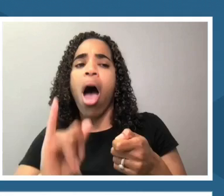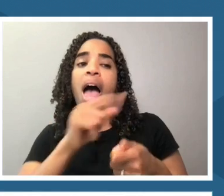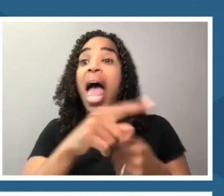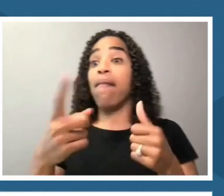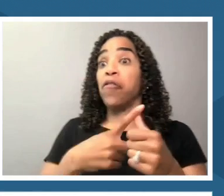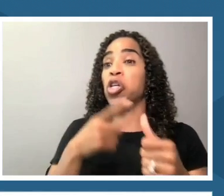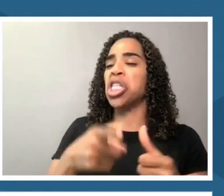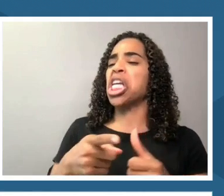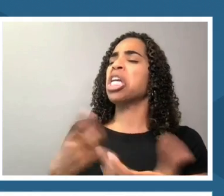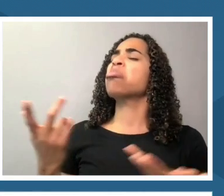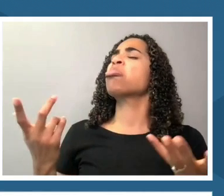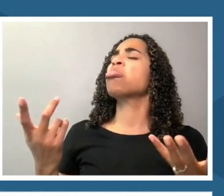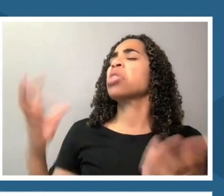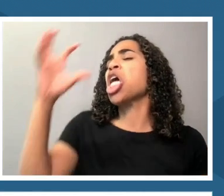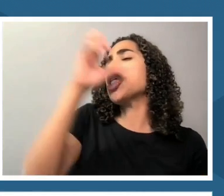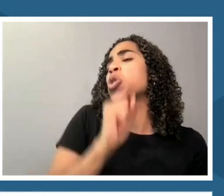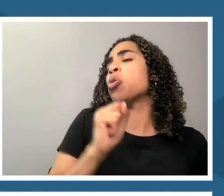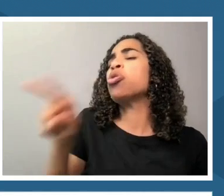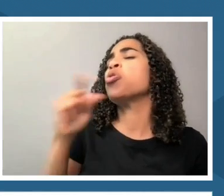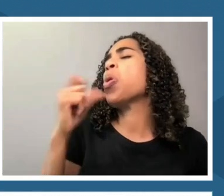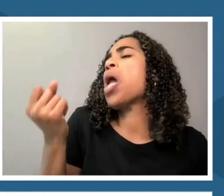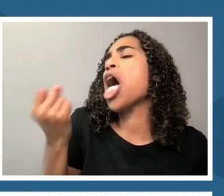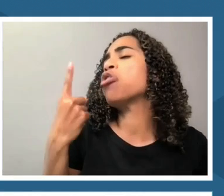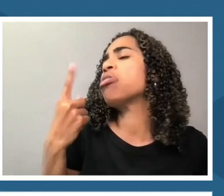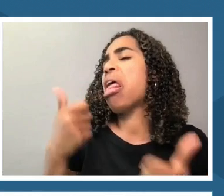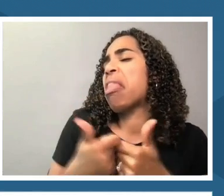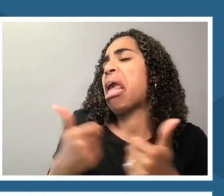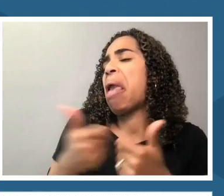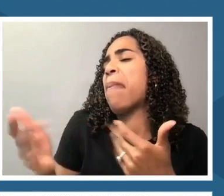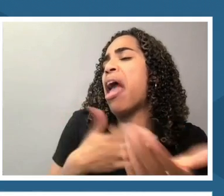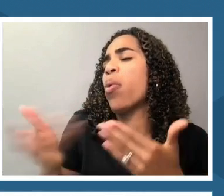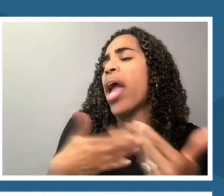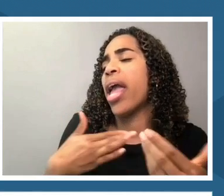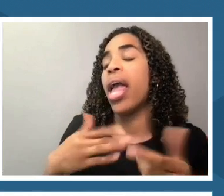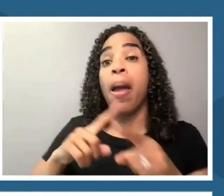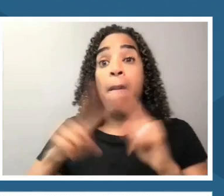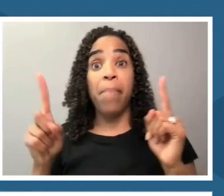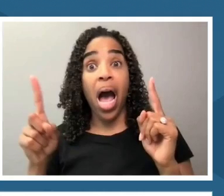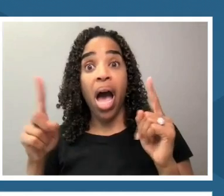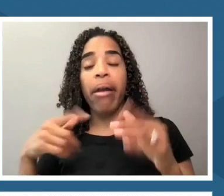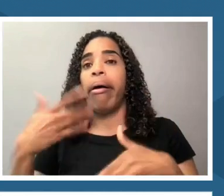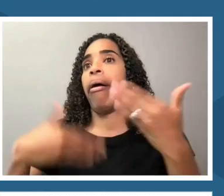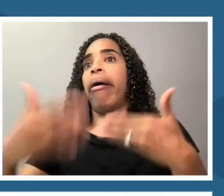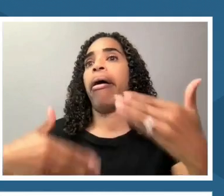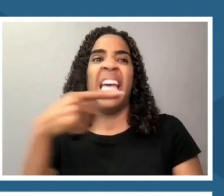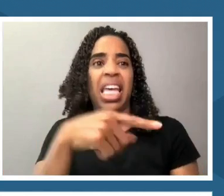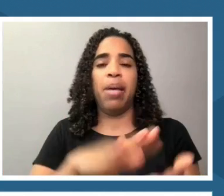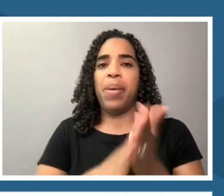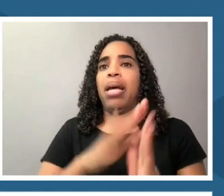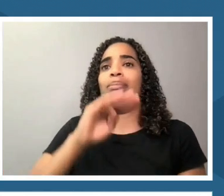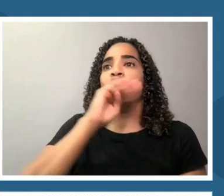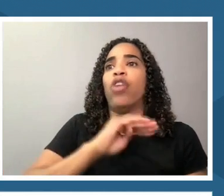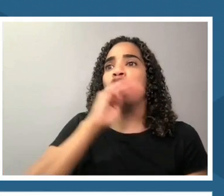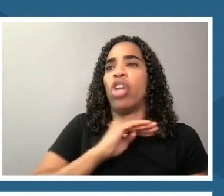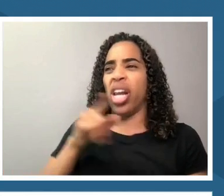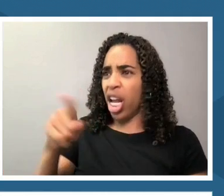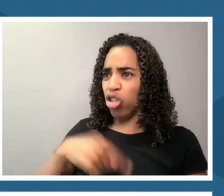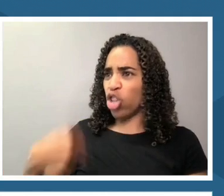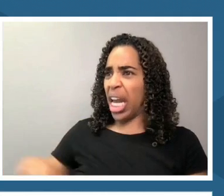assumes that he wouldn't understand the game at all but eventually the cheater gets so frustrated that austin plays